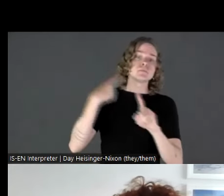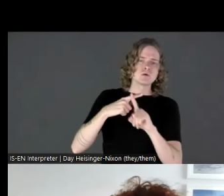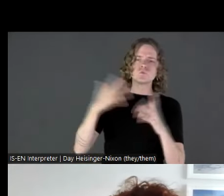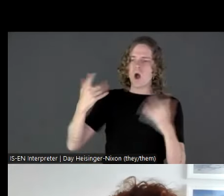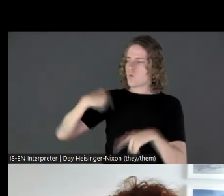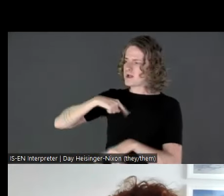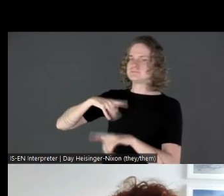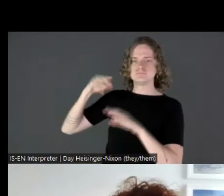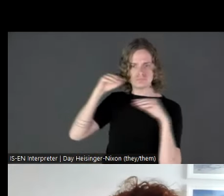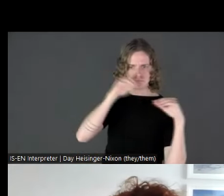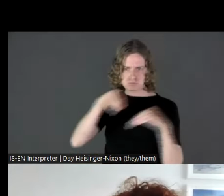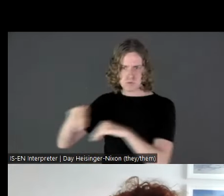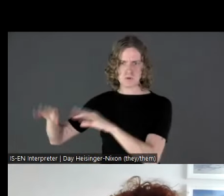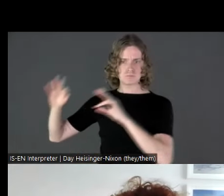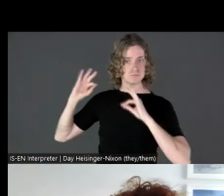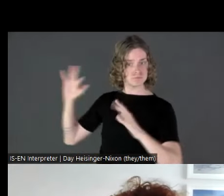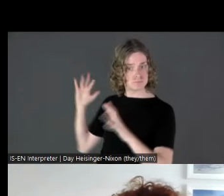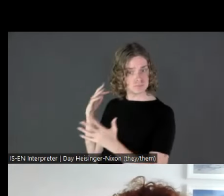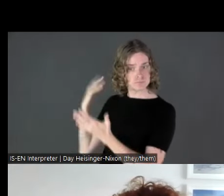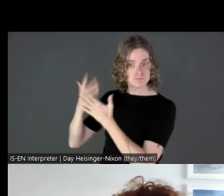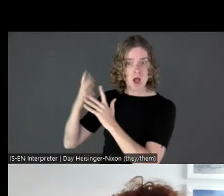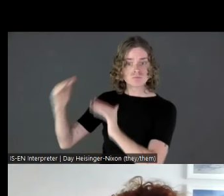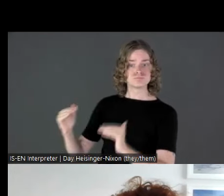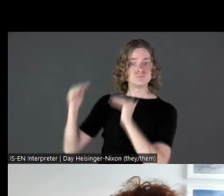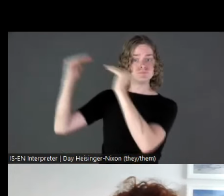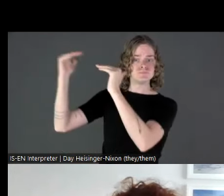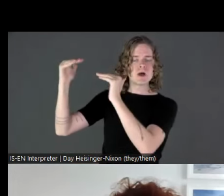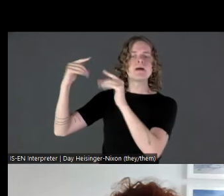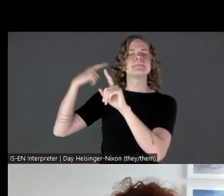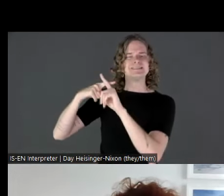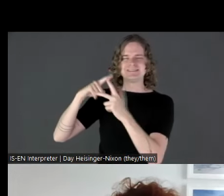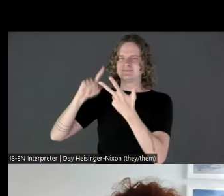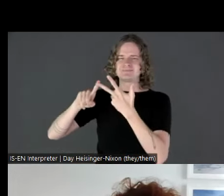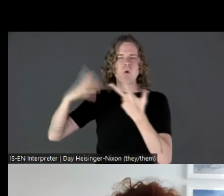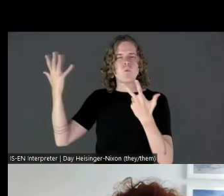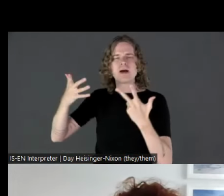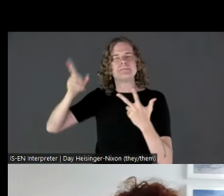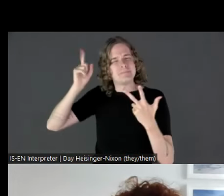So this is a useful entry point to look at before diving deeper into the catalog.